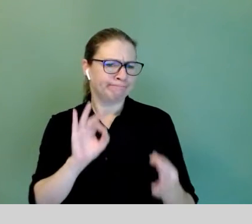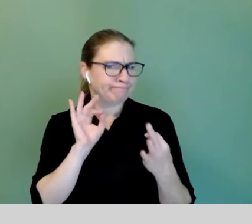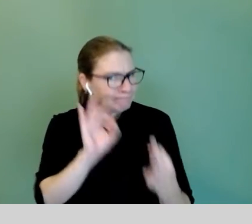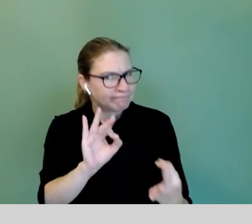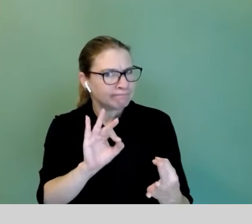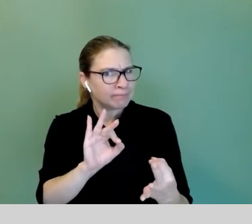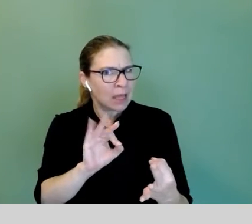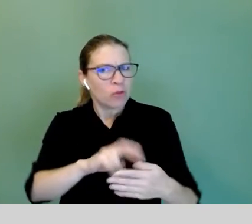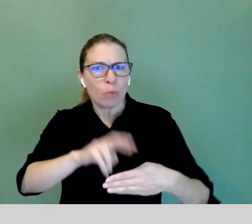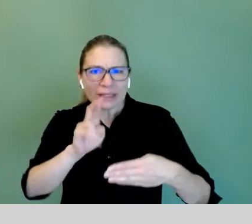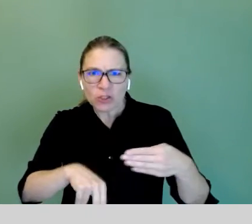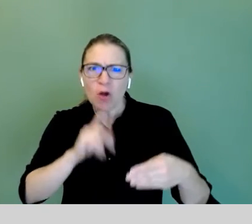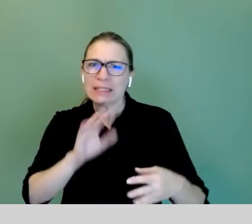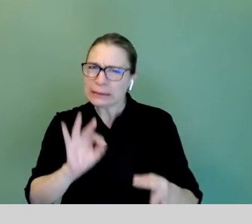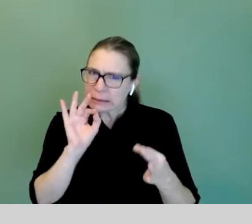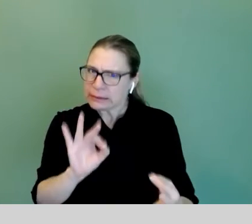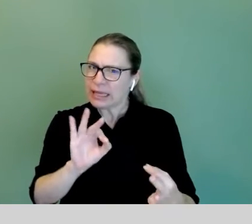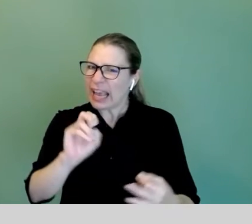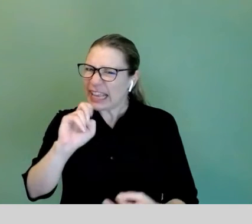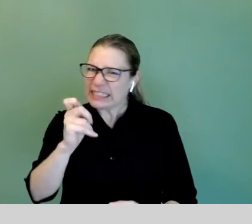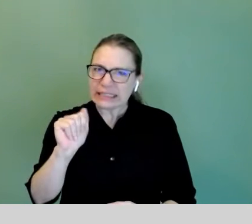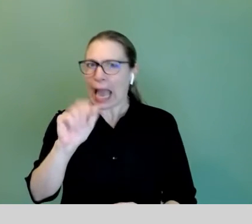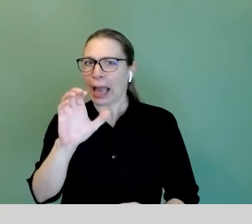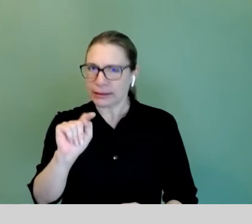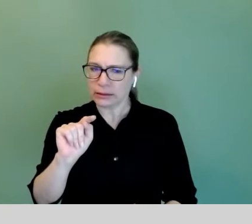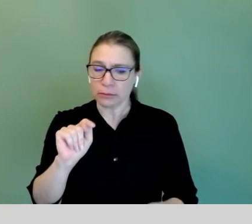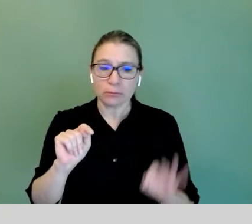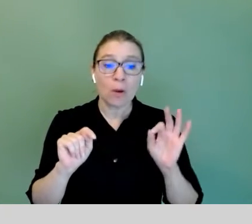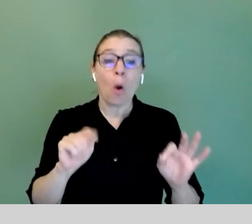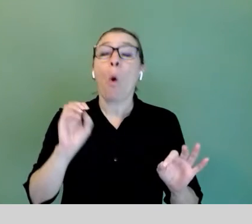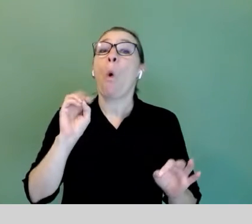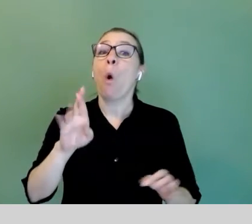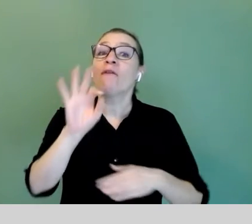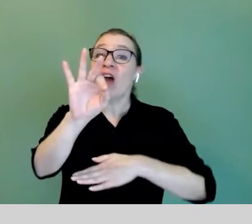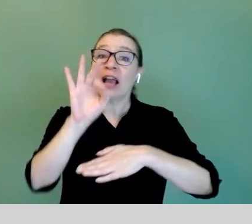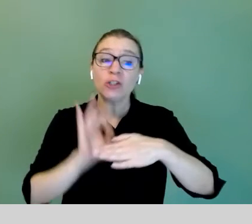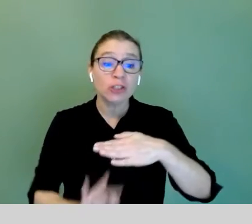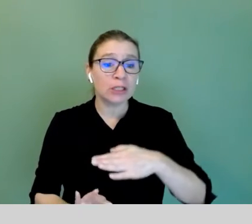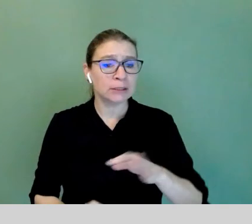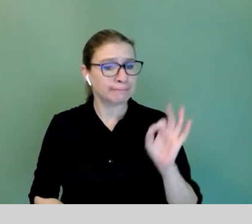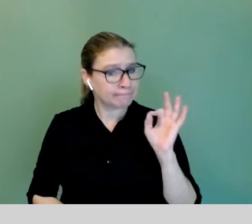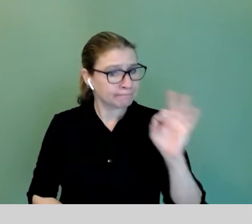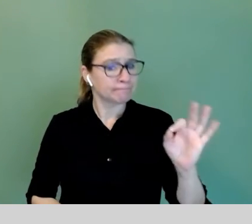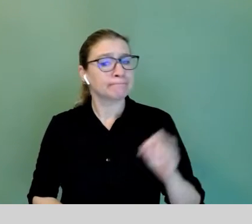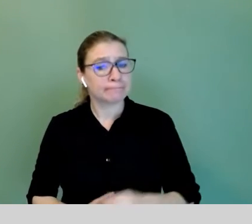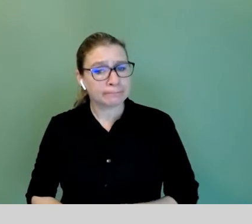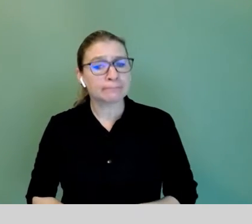then the result will be exact, that's fine. Also, if you do that with fractions,